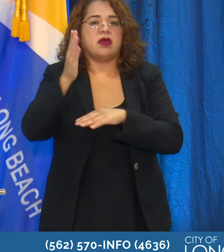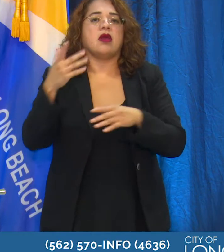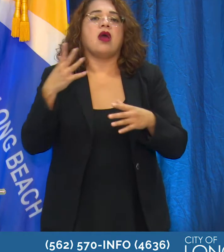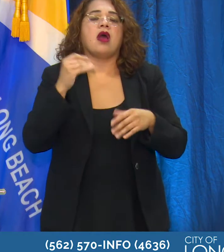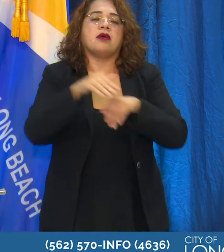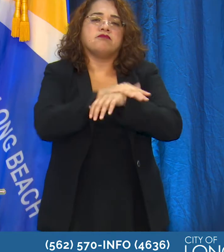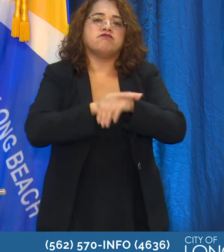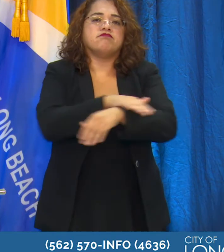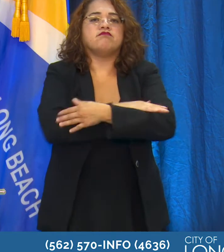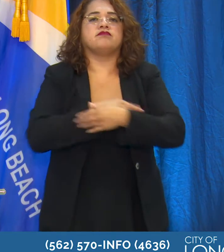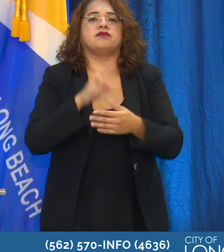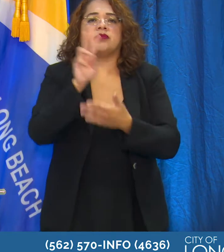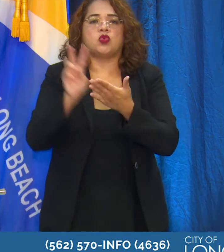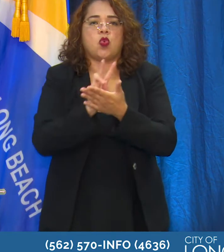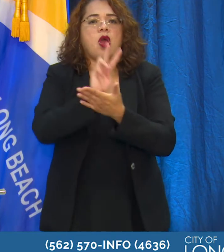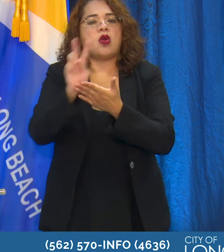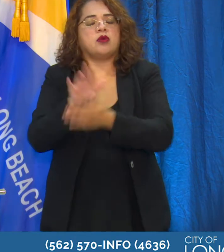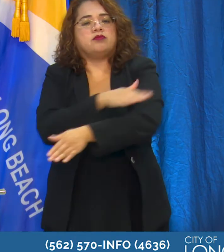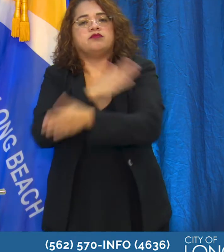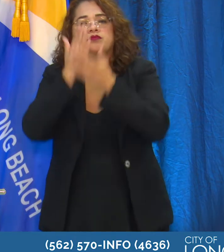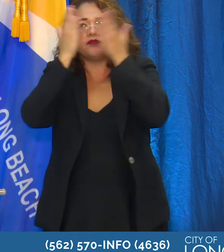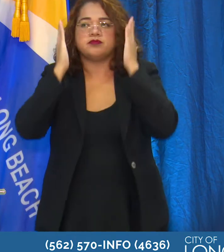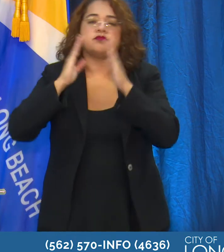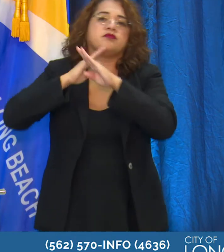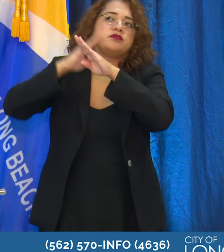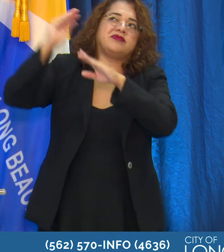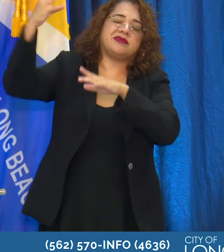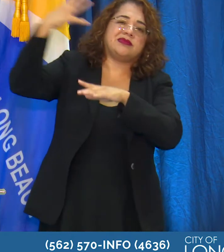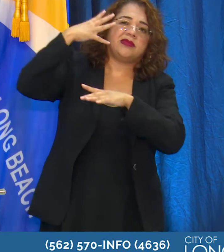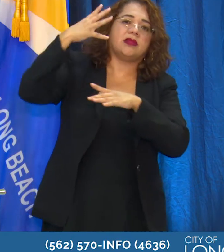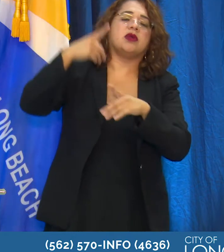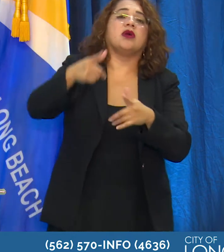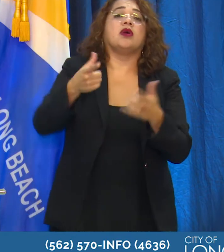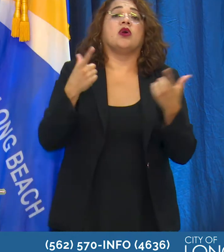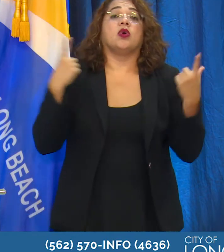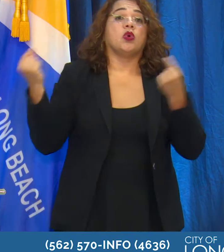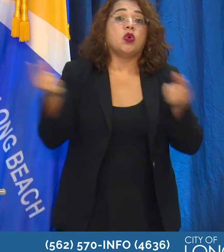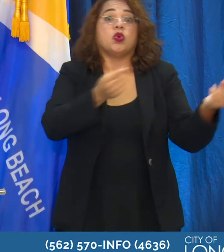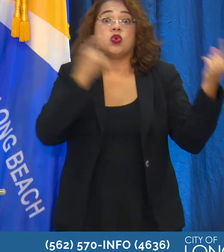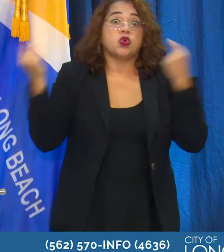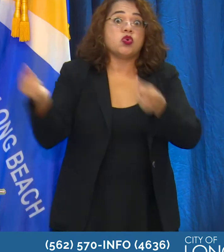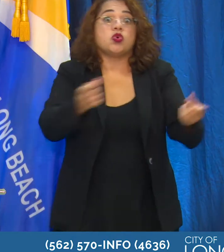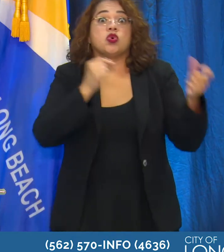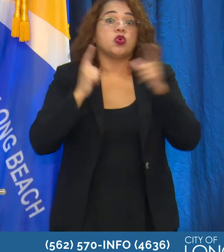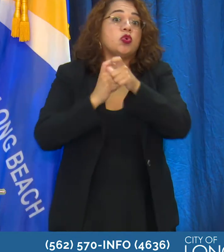Please try and plan strenuous activities for when it's cooler and limit time outside during the peak heat.